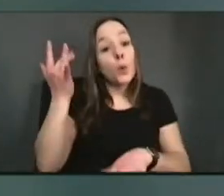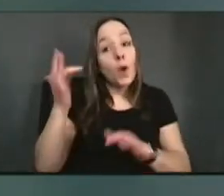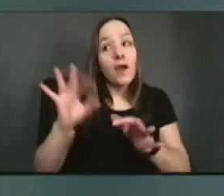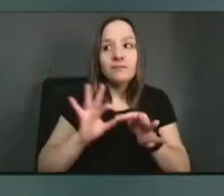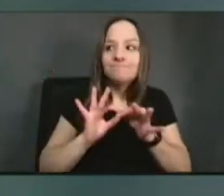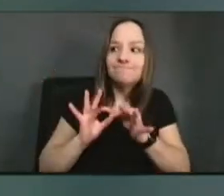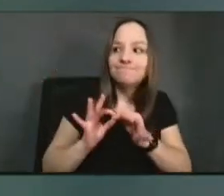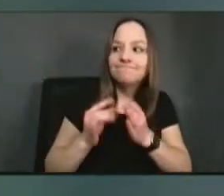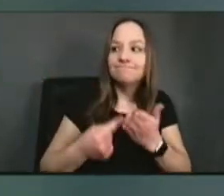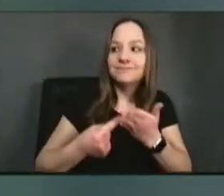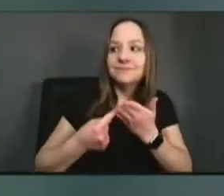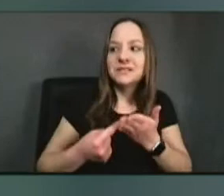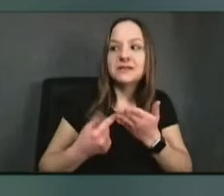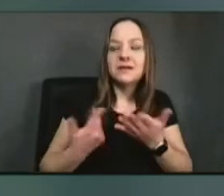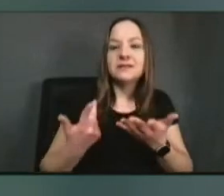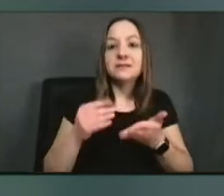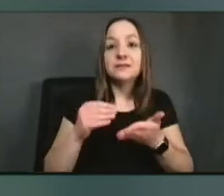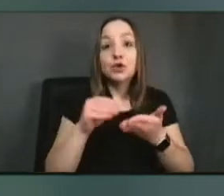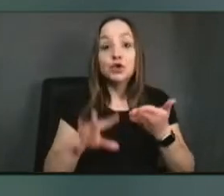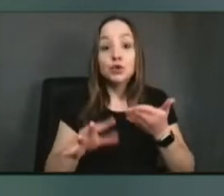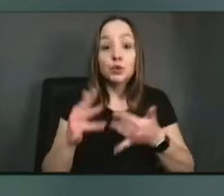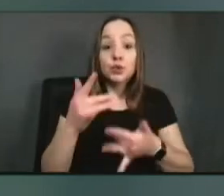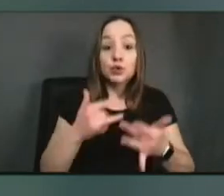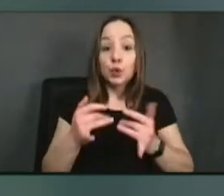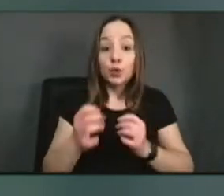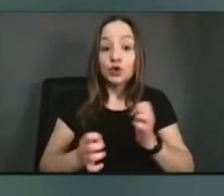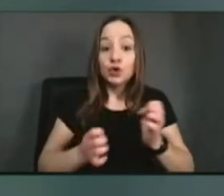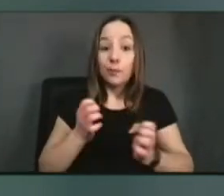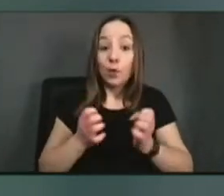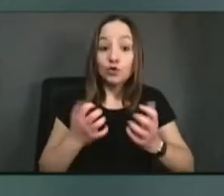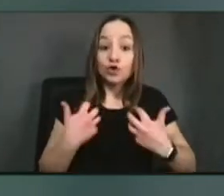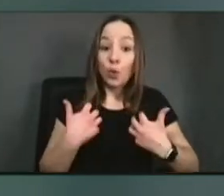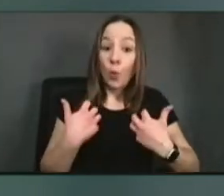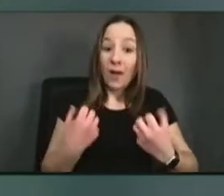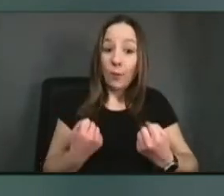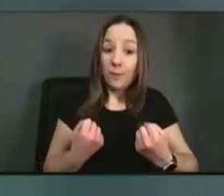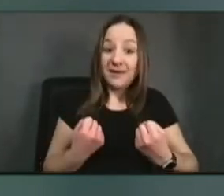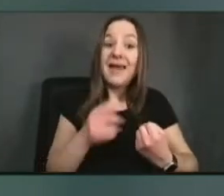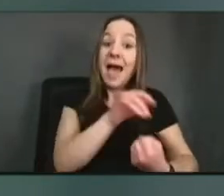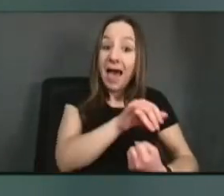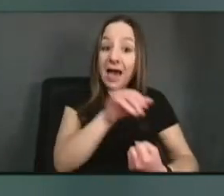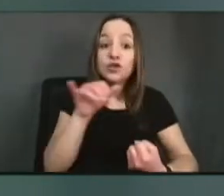been really important because we have been collaborating discussing students through